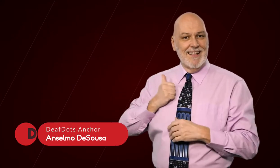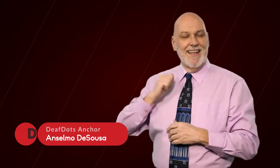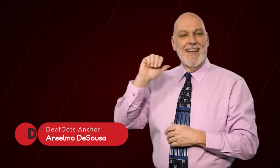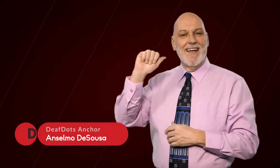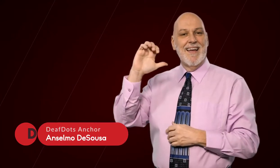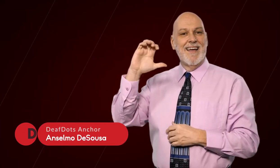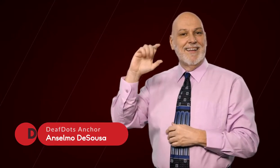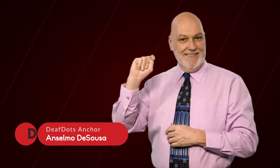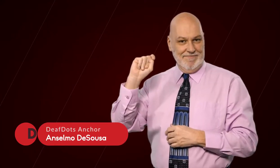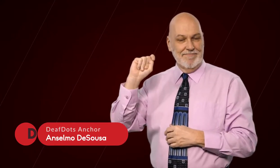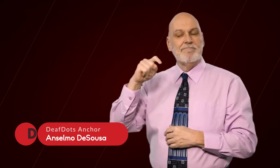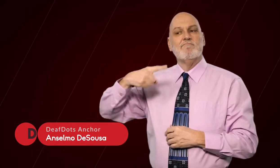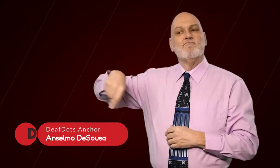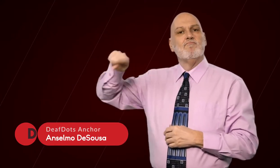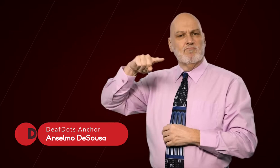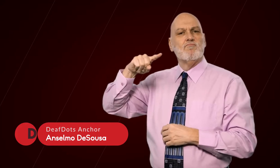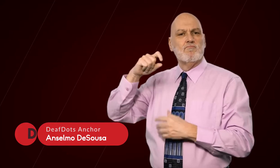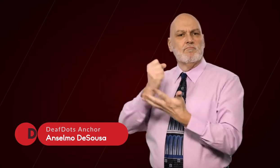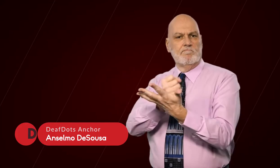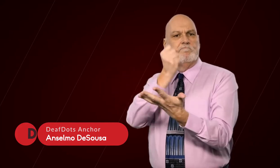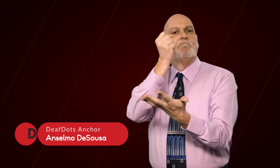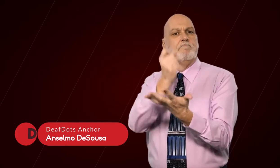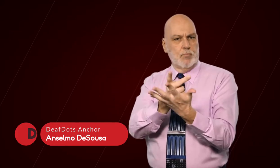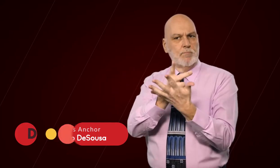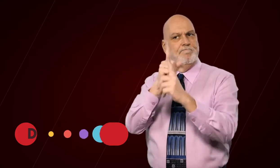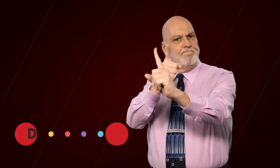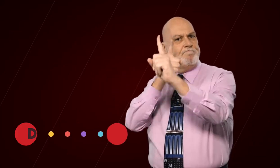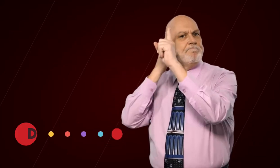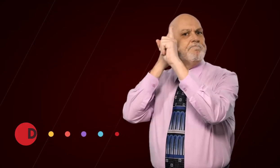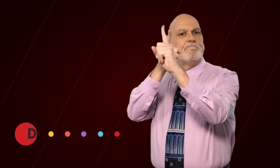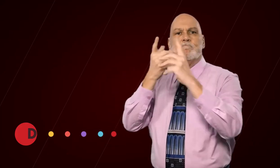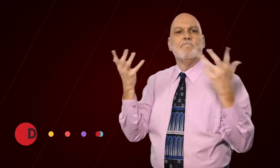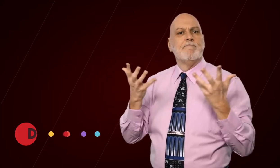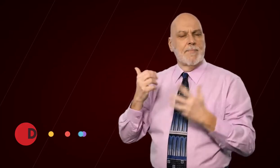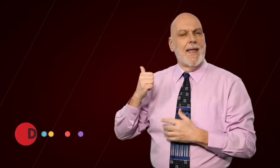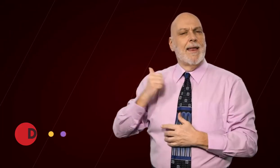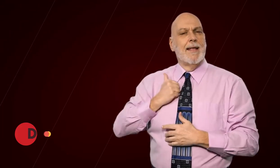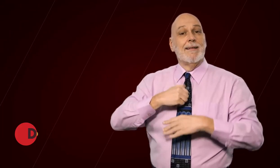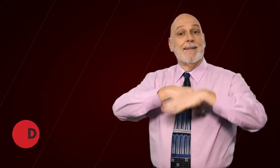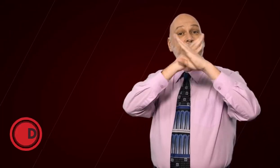ACA was approved in 2019 with the goal